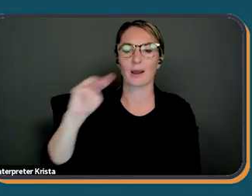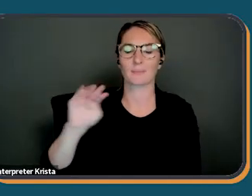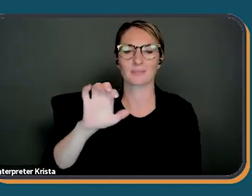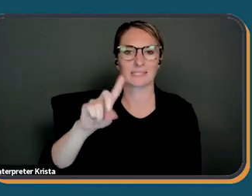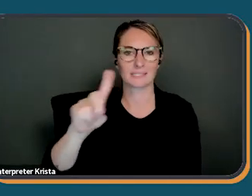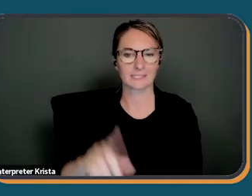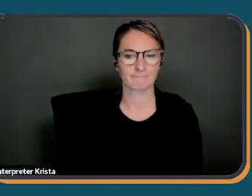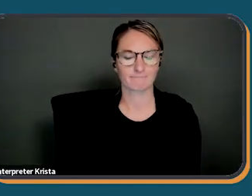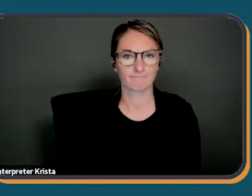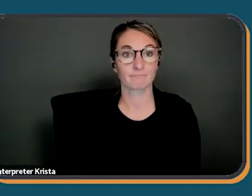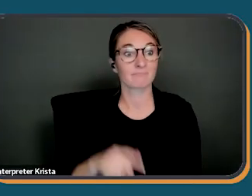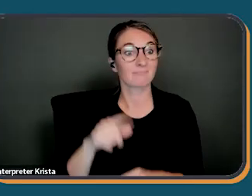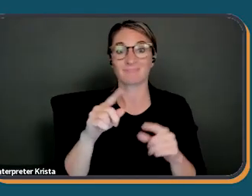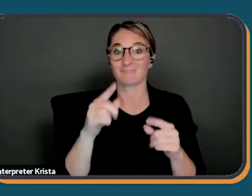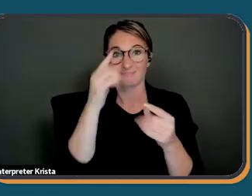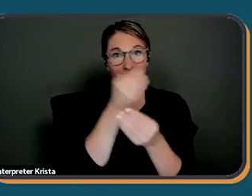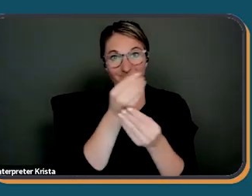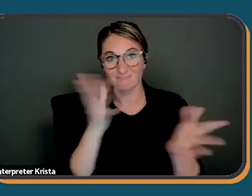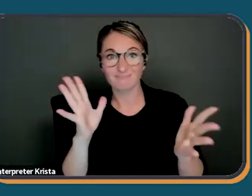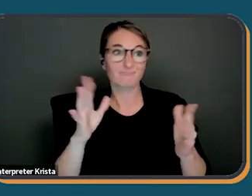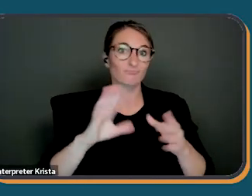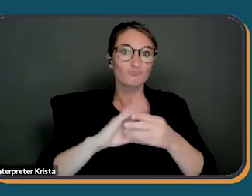And this presentation has been approved